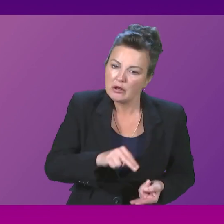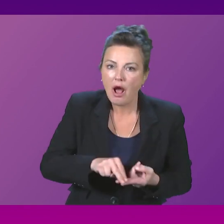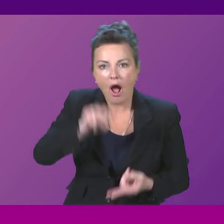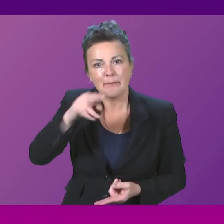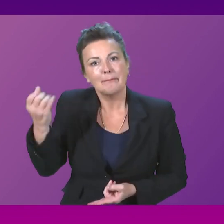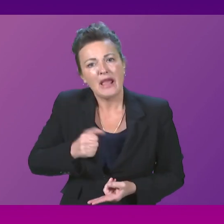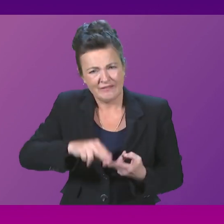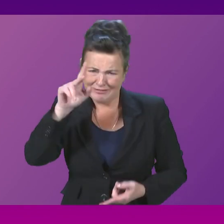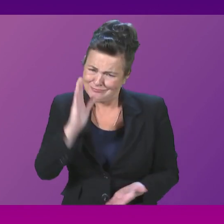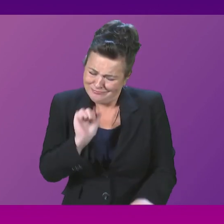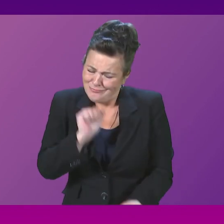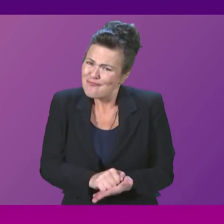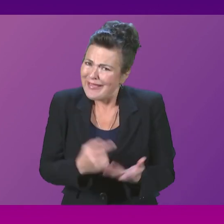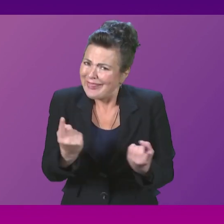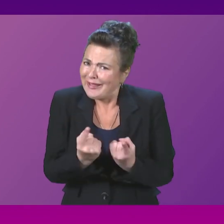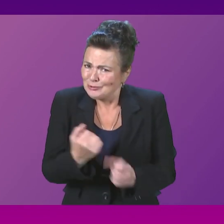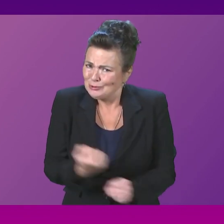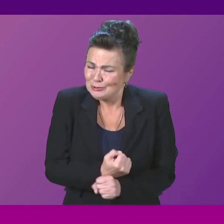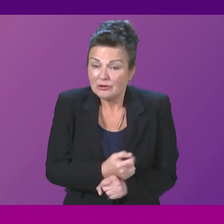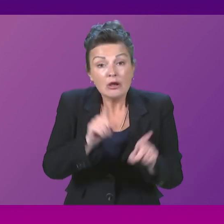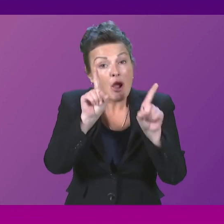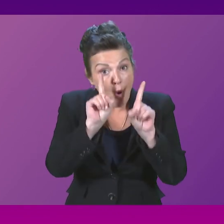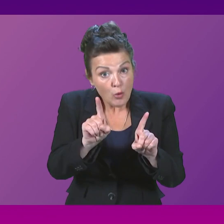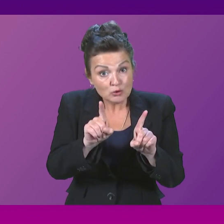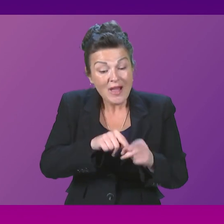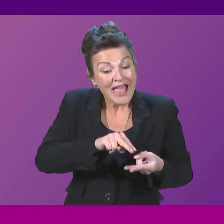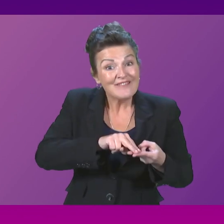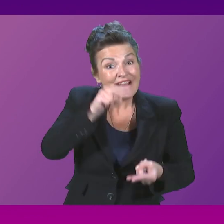There should also be inflationary increases for the budget of the Scottish Parliament,